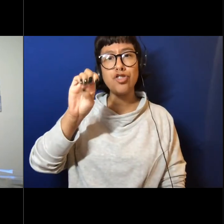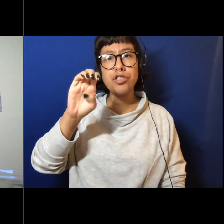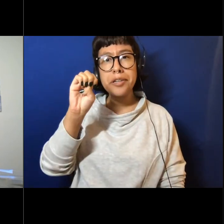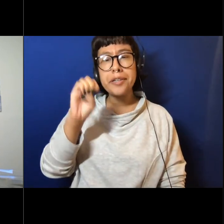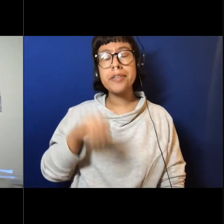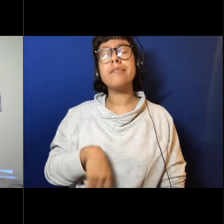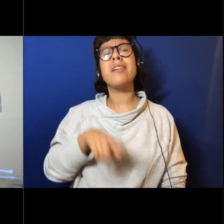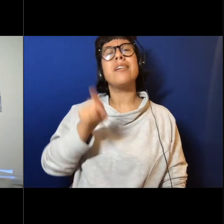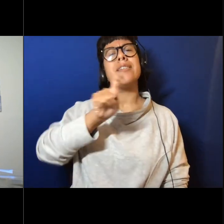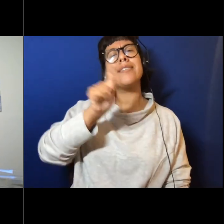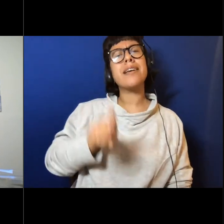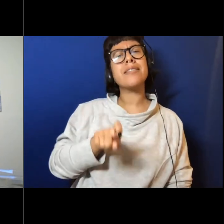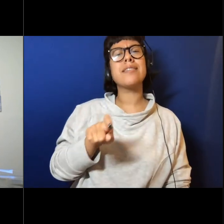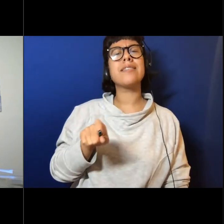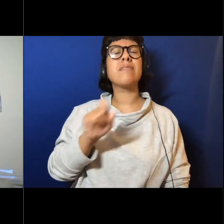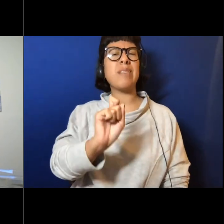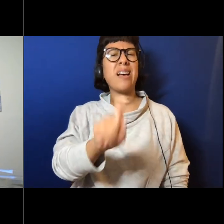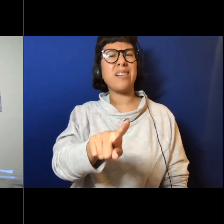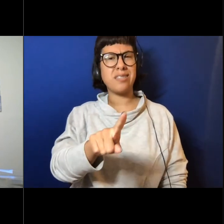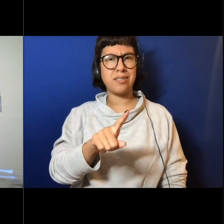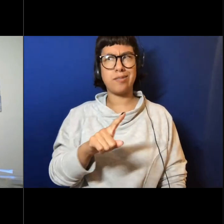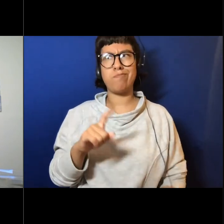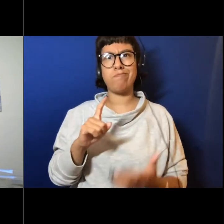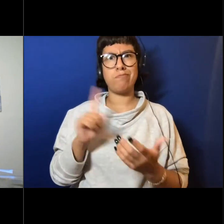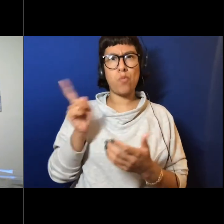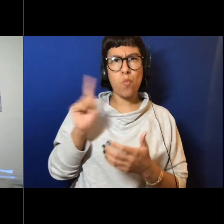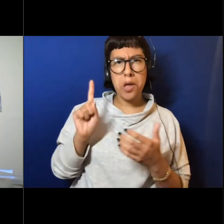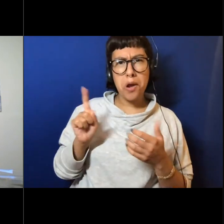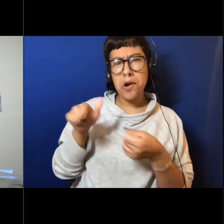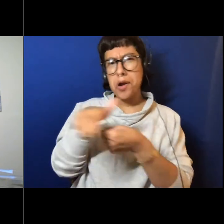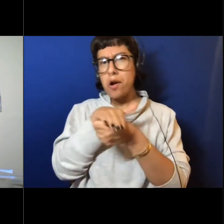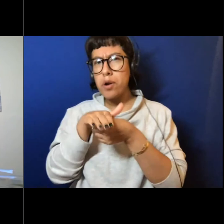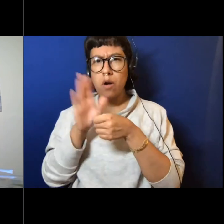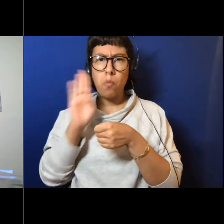where you're hoping to grow them. Is it a good place?